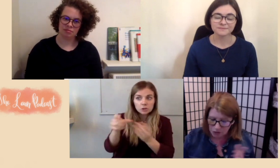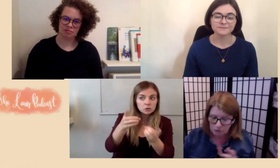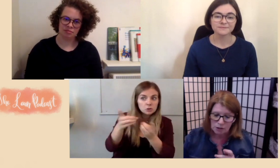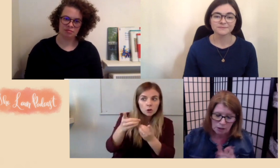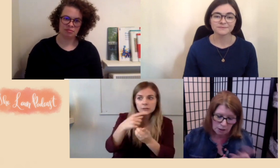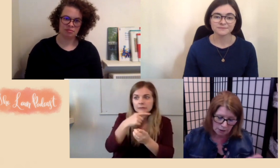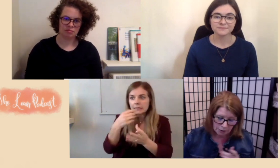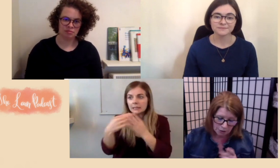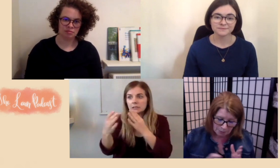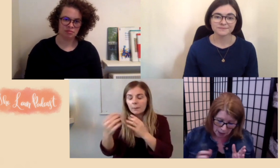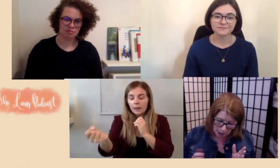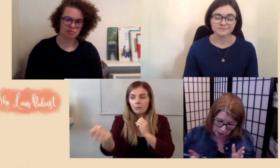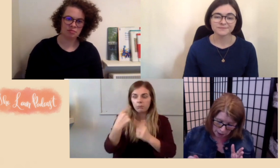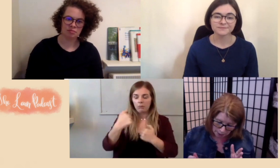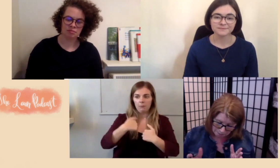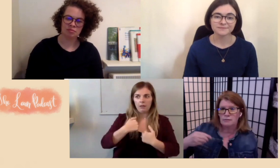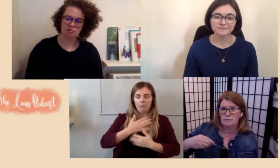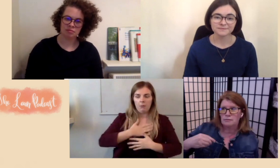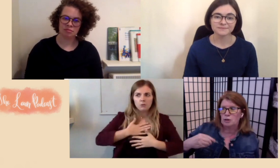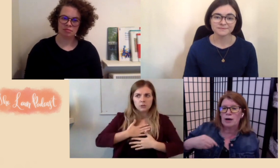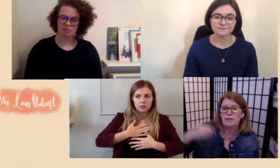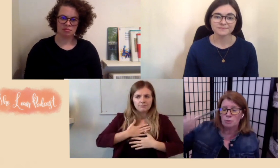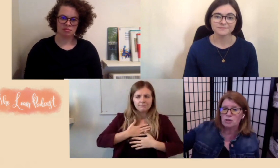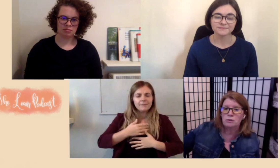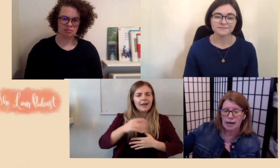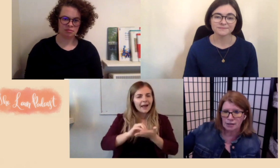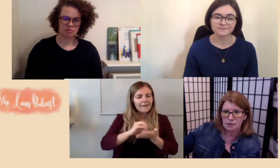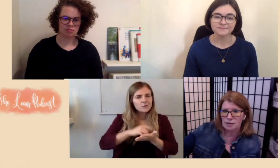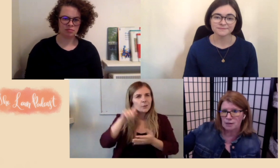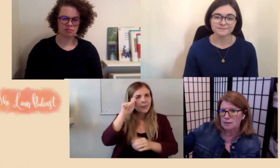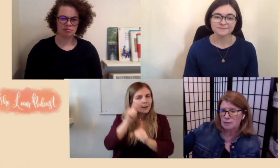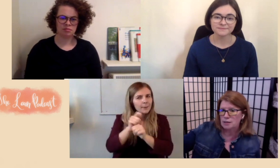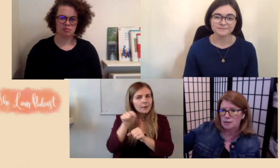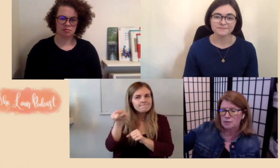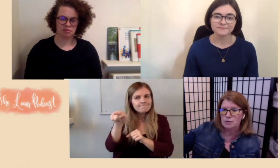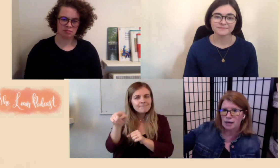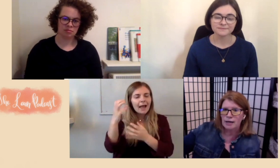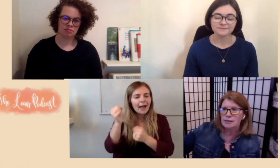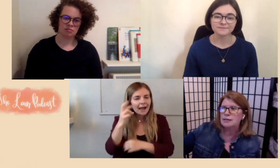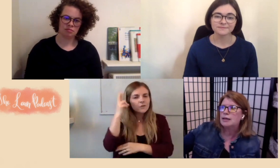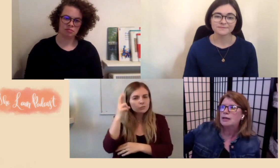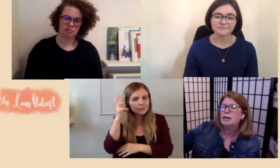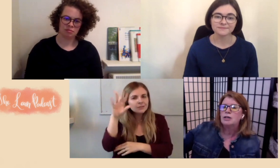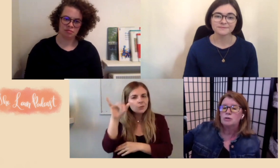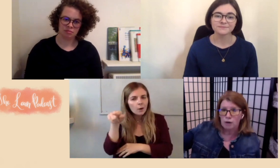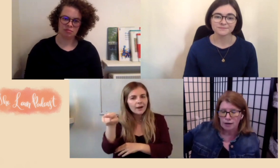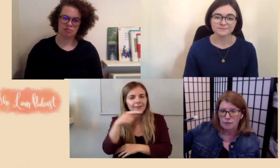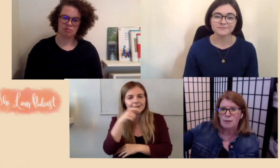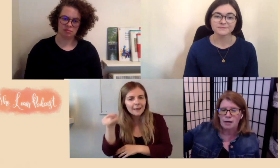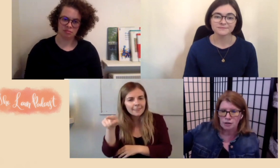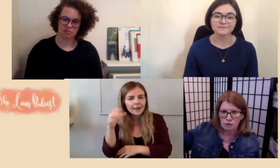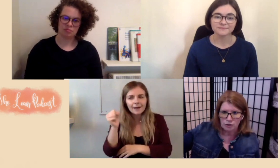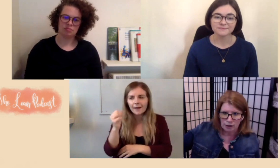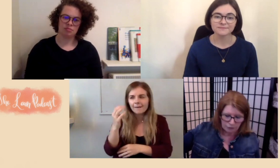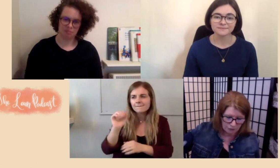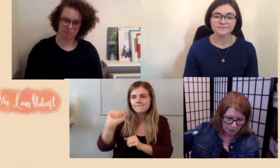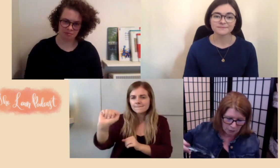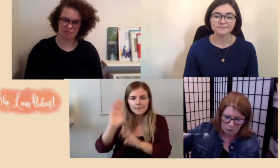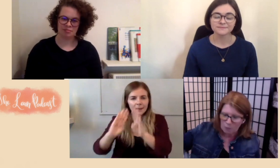or what they've said, comes from a certain place. That doesn't mean that, obviously, we stand for abuse. I'm not, certainly, talking about that,